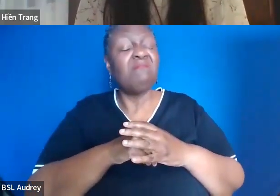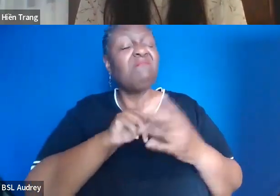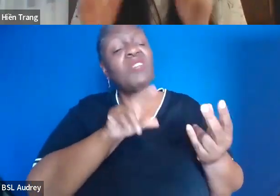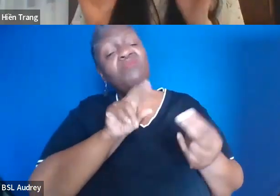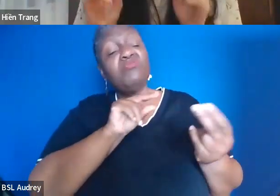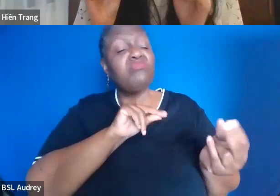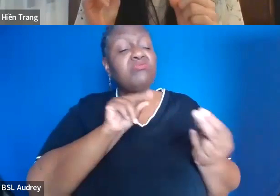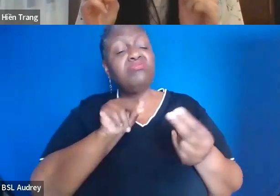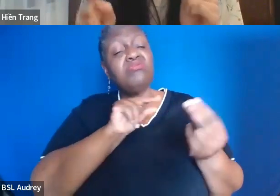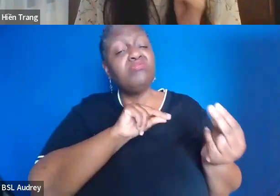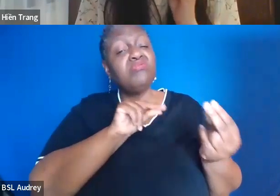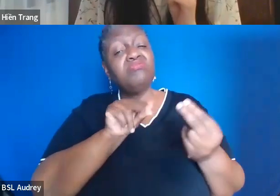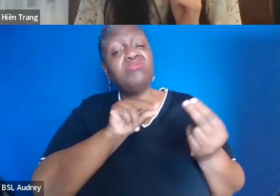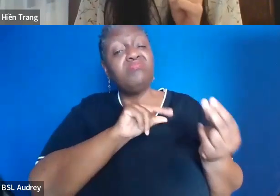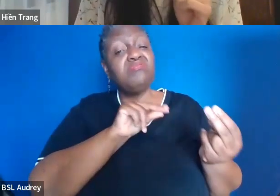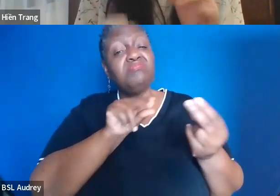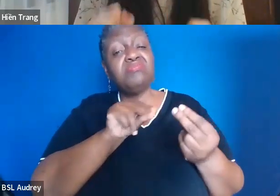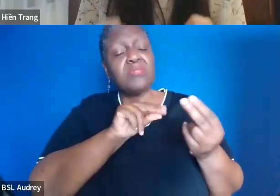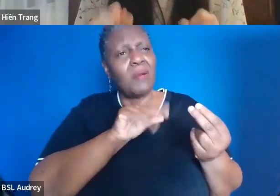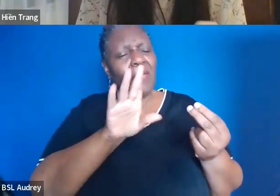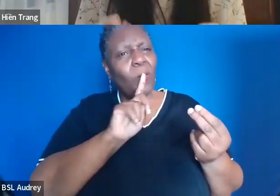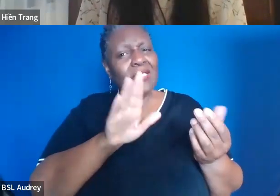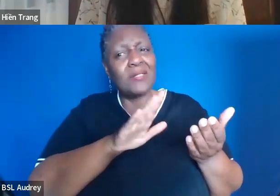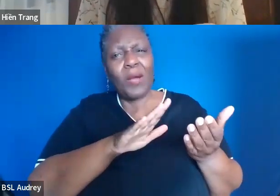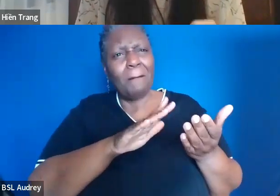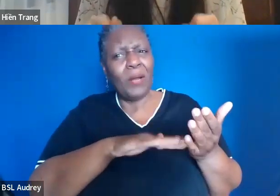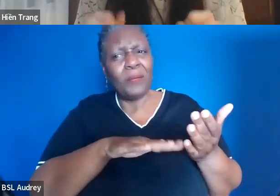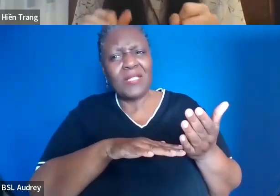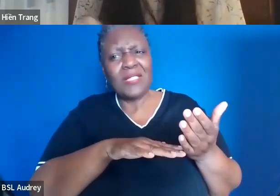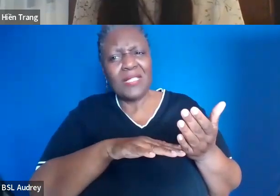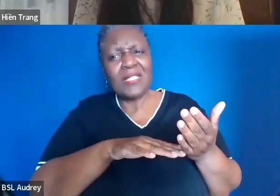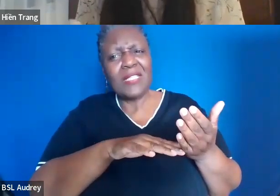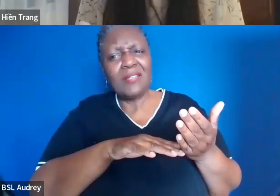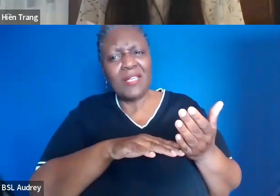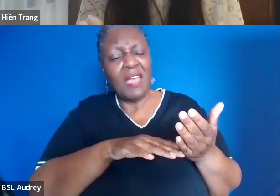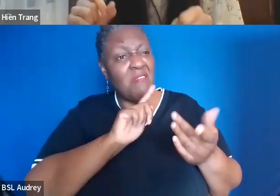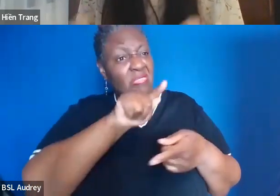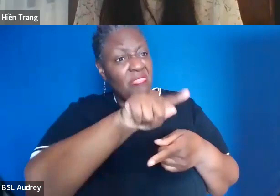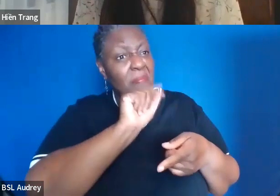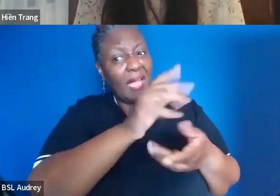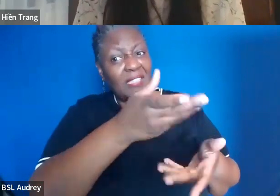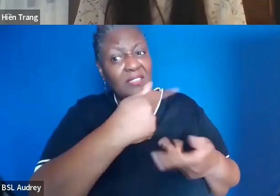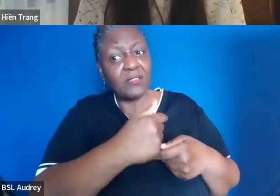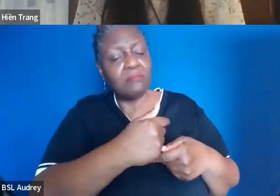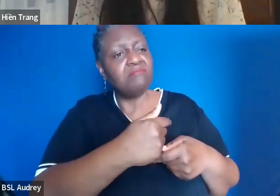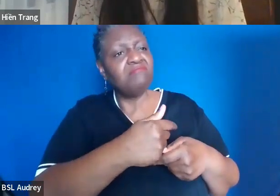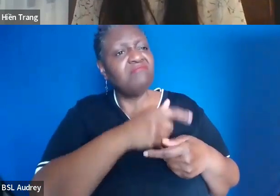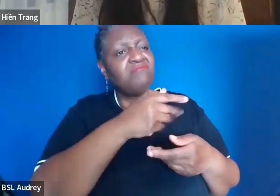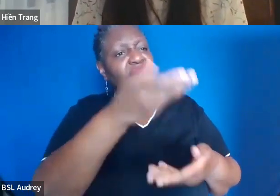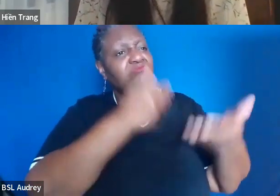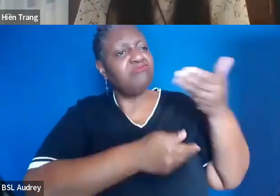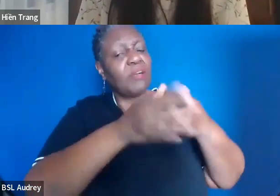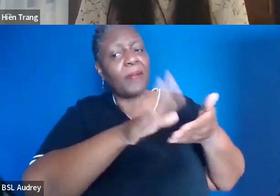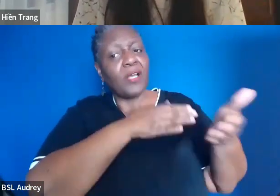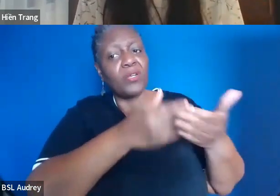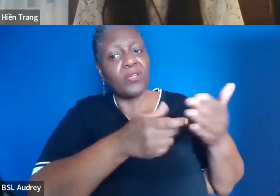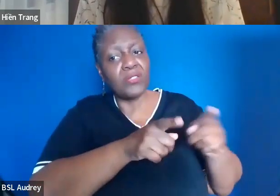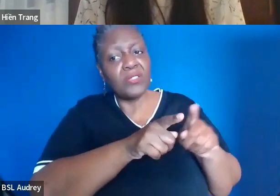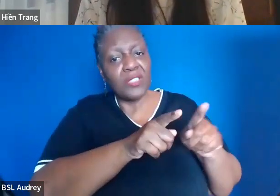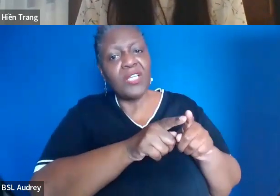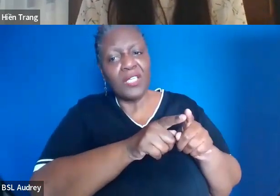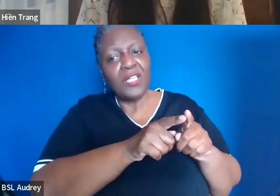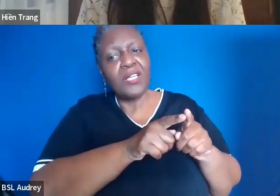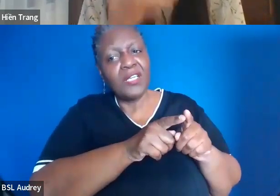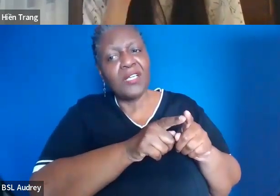bit and there was a moment when this delivery man he recited a poem a block card to us uh